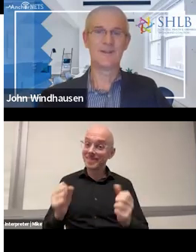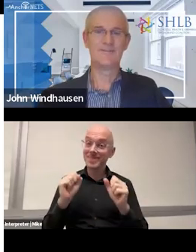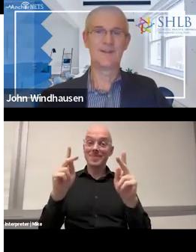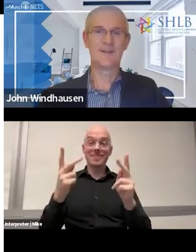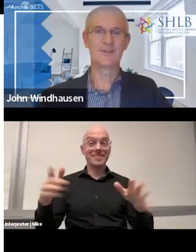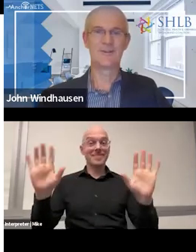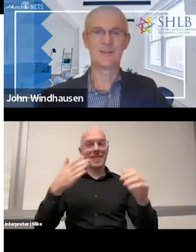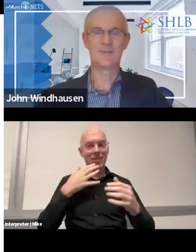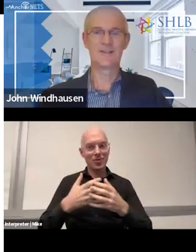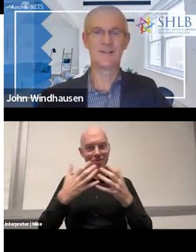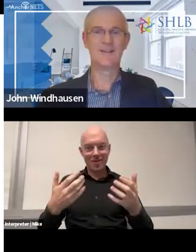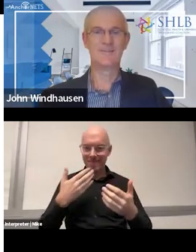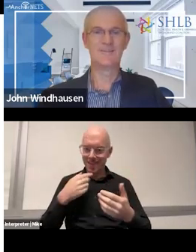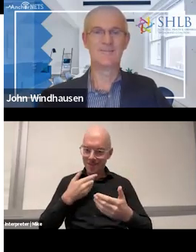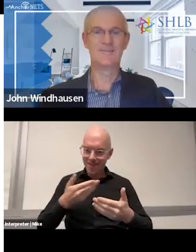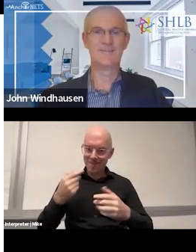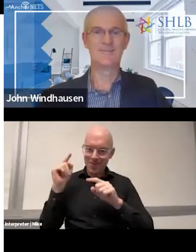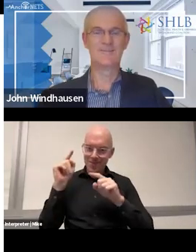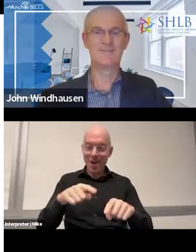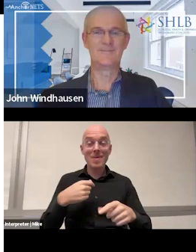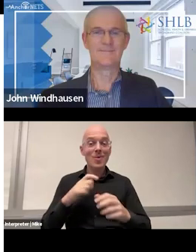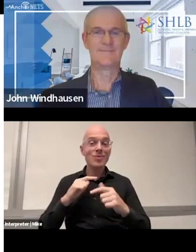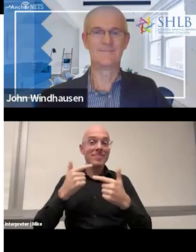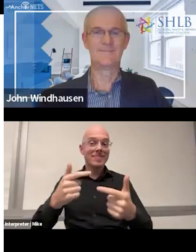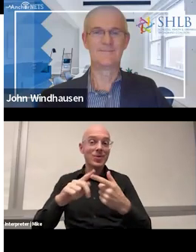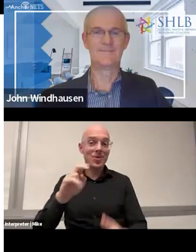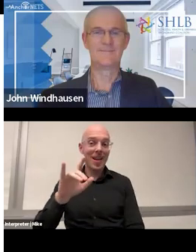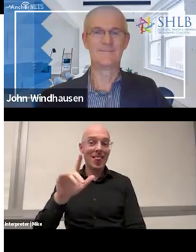John Windhausen: Well, thank you very much. It's a great pleasure to participate, and I'll turn things back to Kayla.